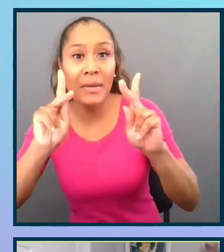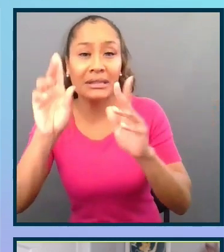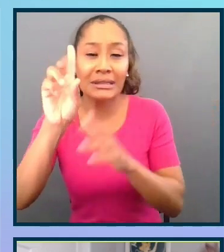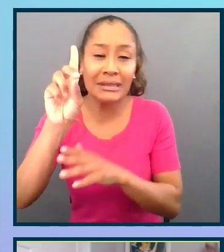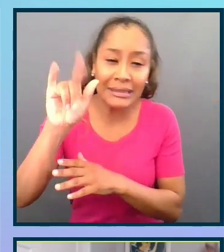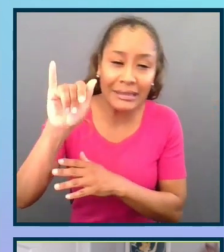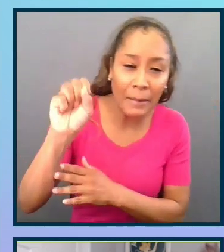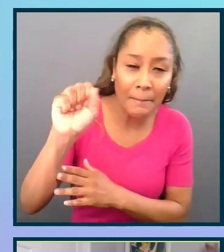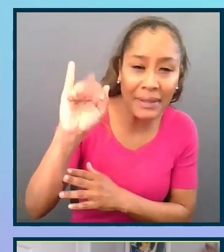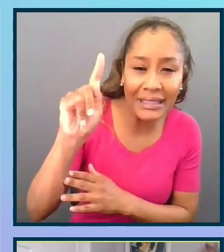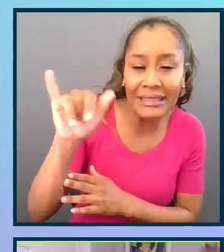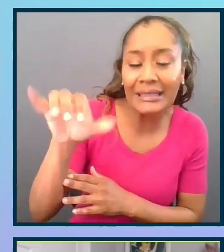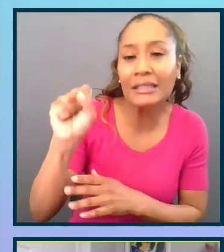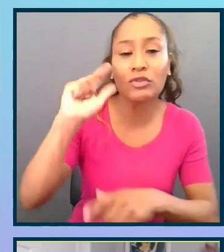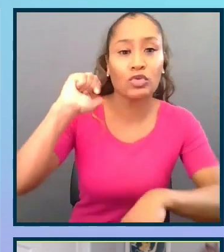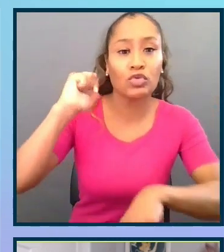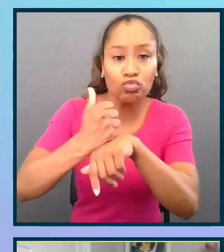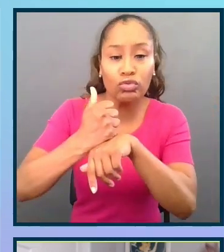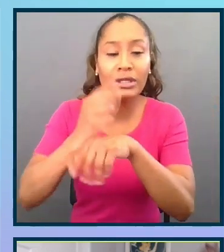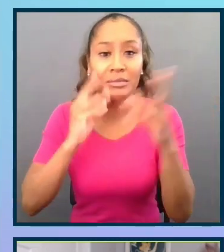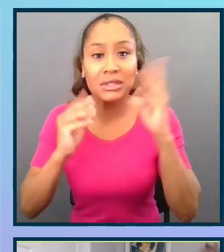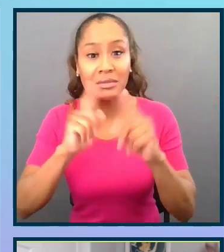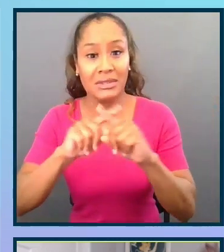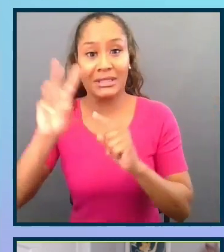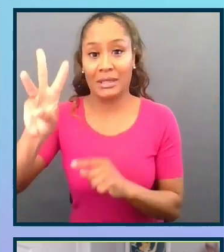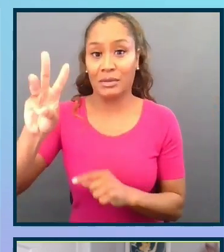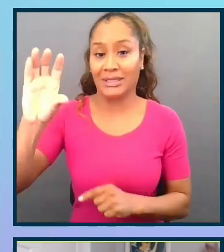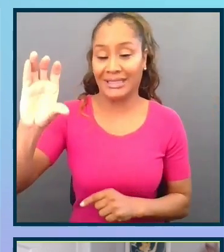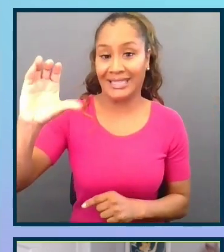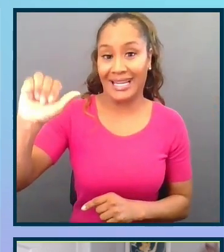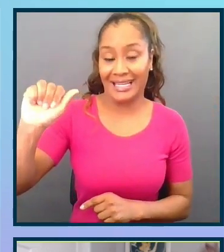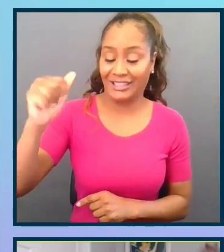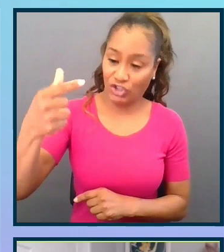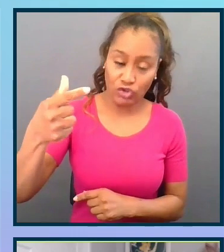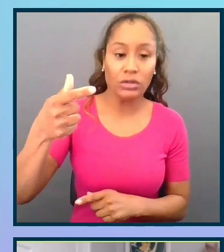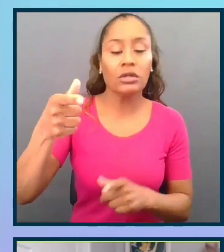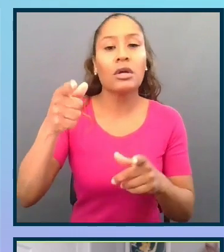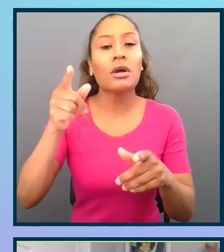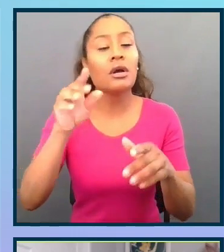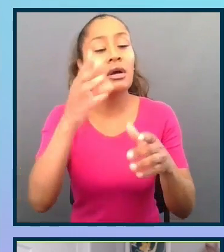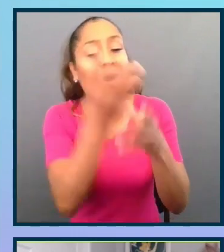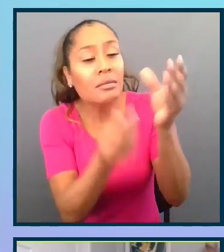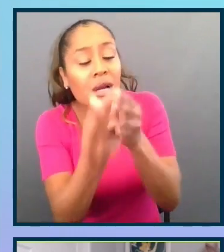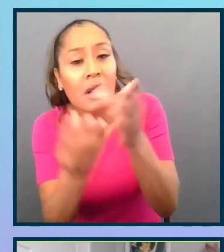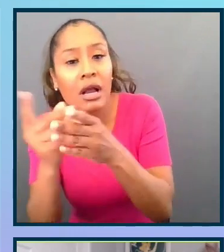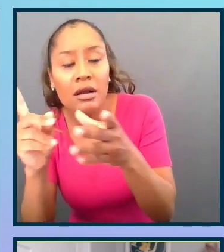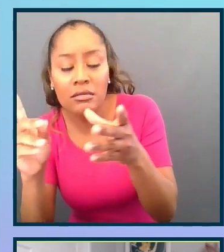But WCAG helps to fill the basic gaps, and have a set of standards to get started.